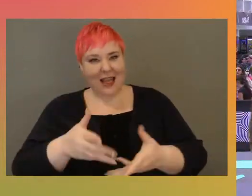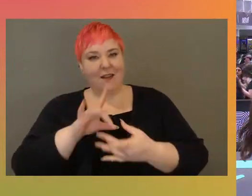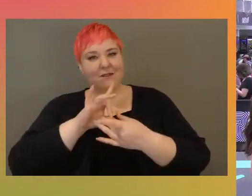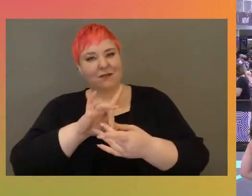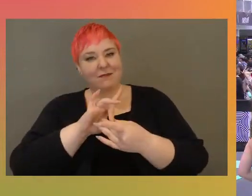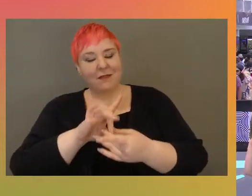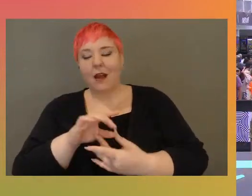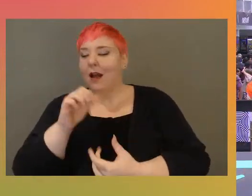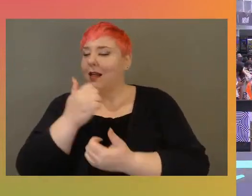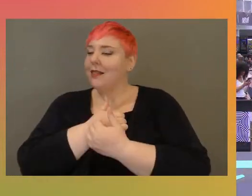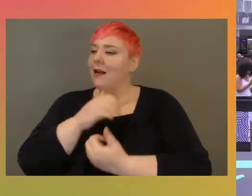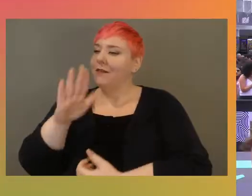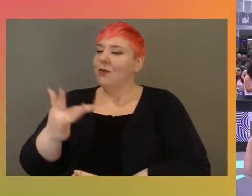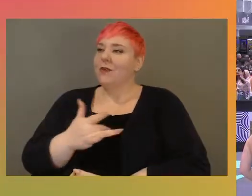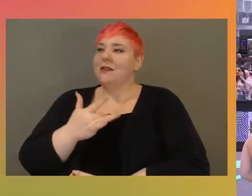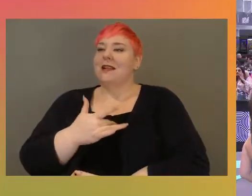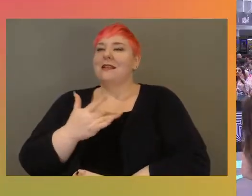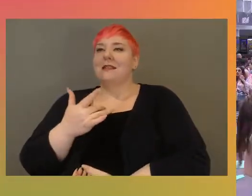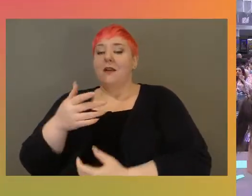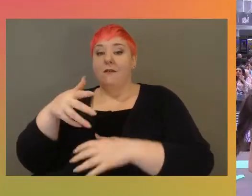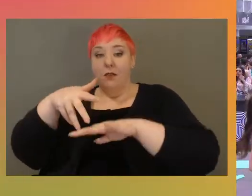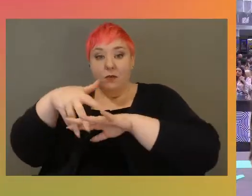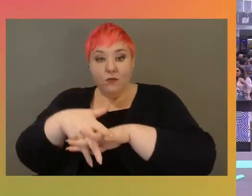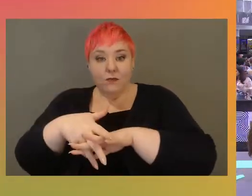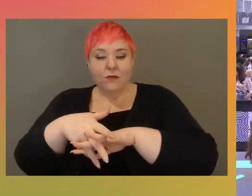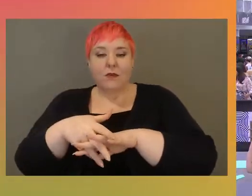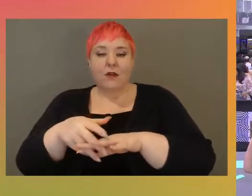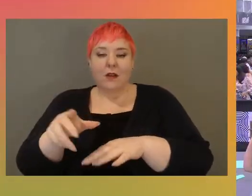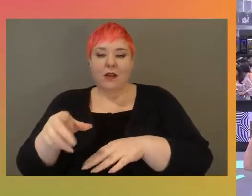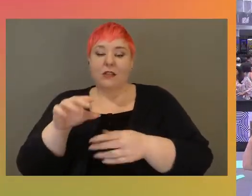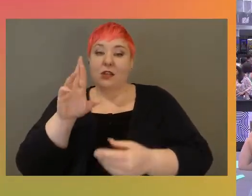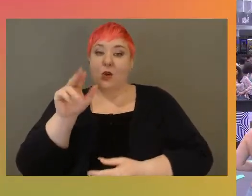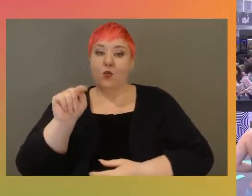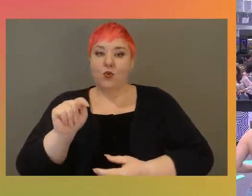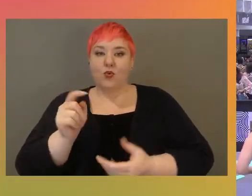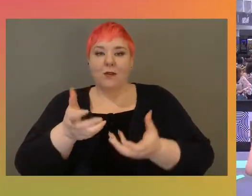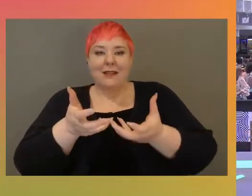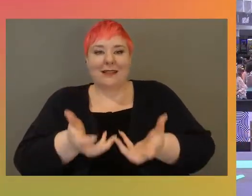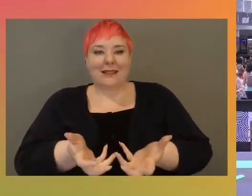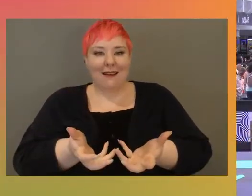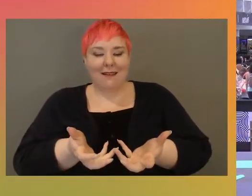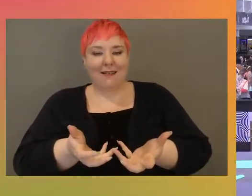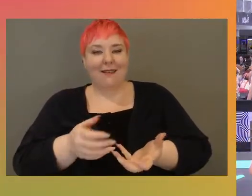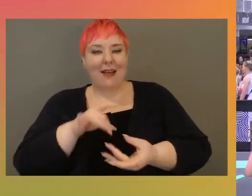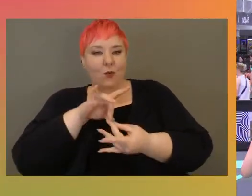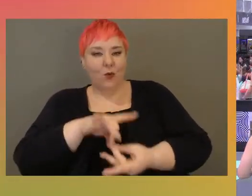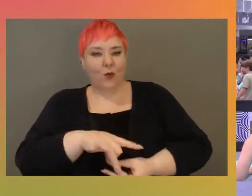HUMANS, ALL THE TIME. I LOVE YOUR SENSE OF